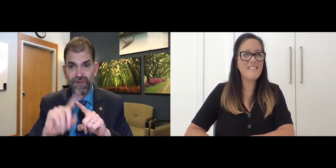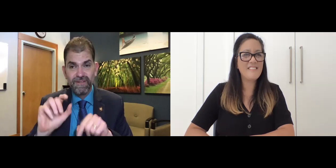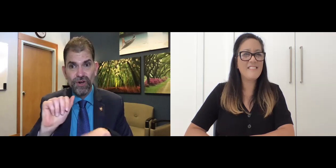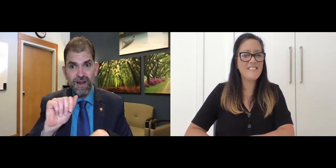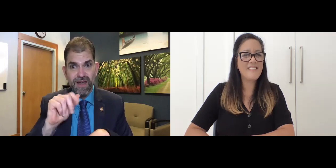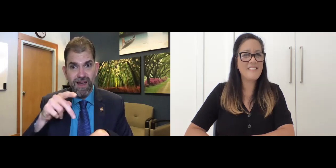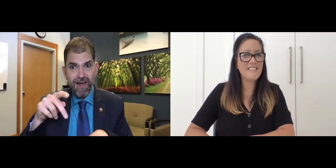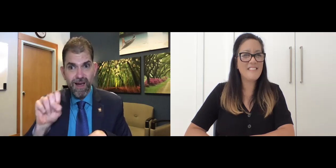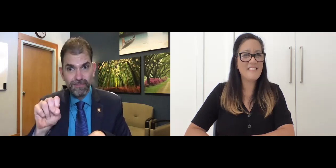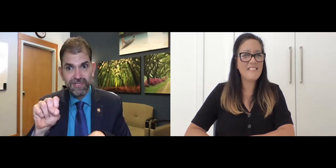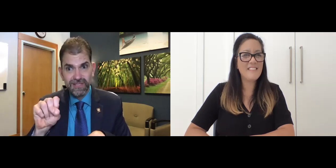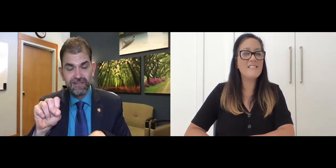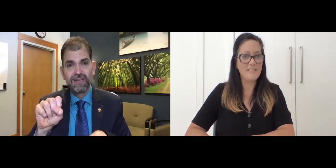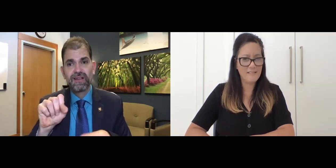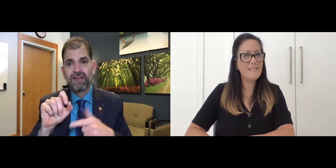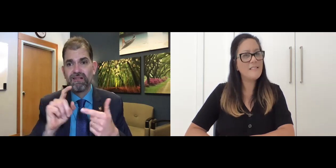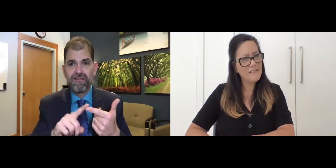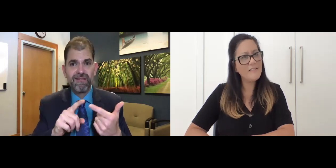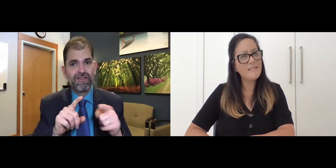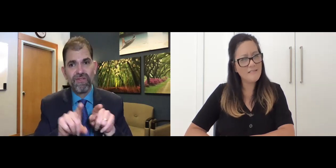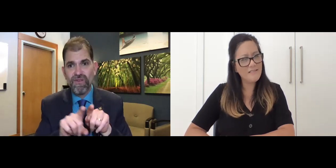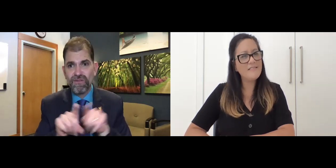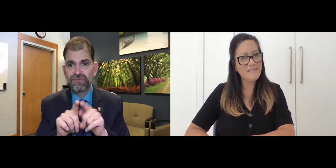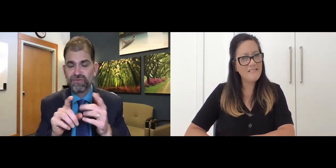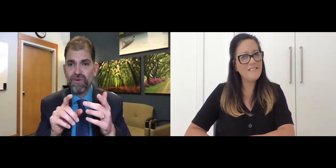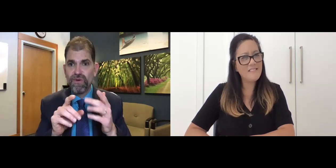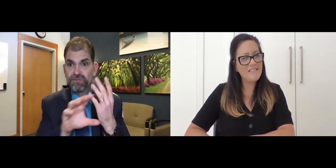So we created several apps.